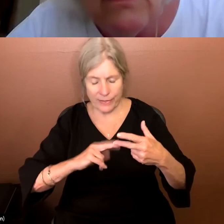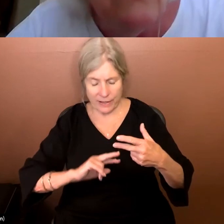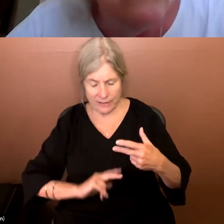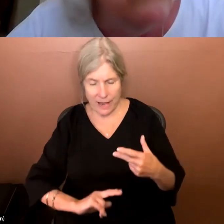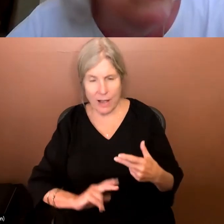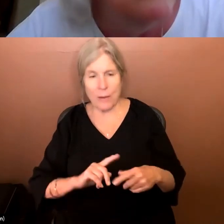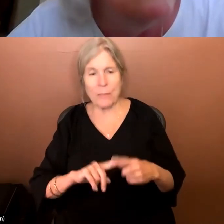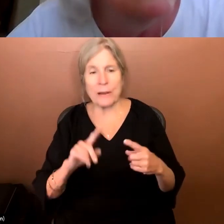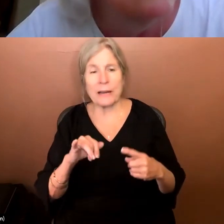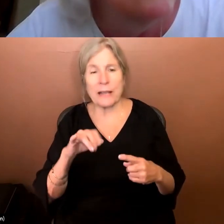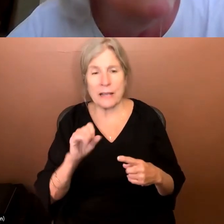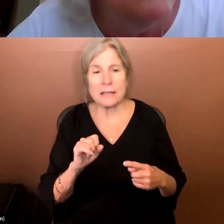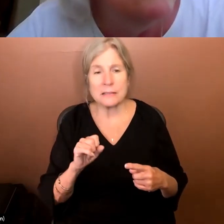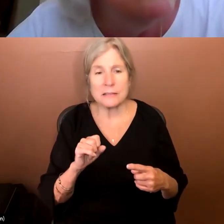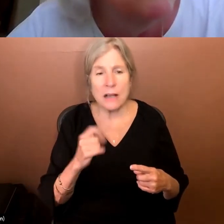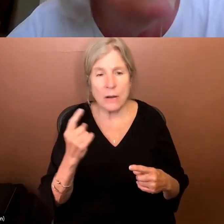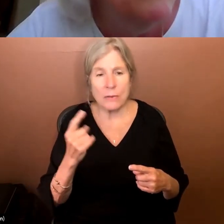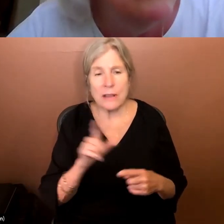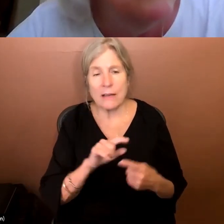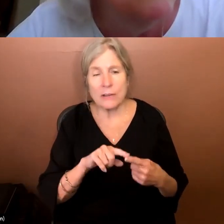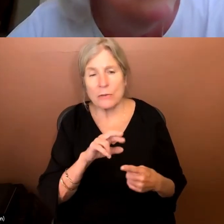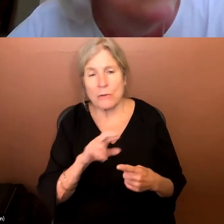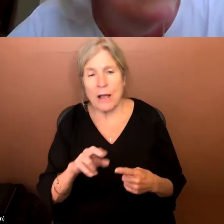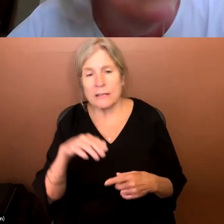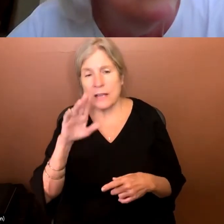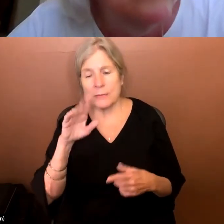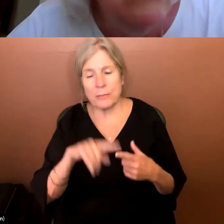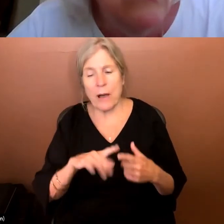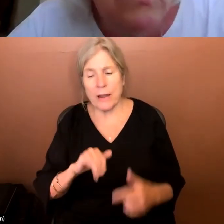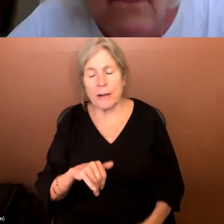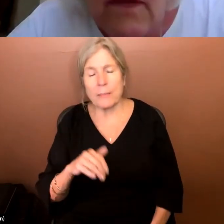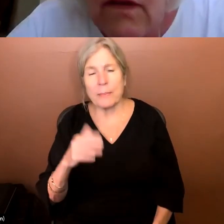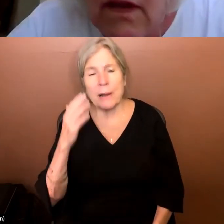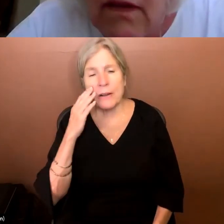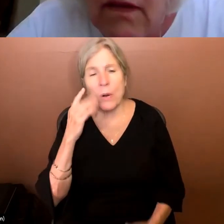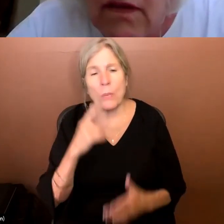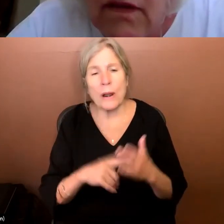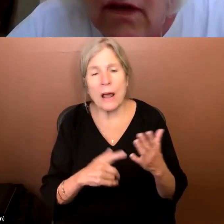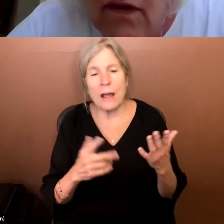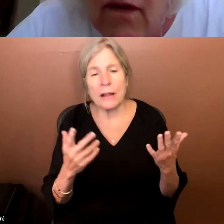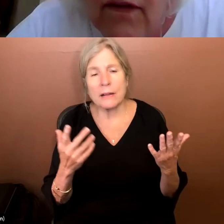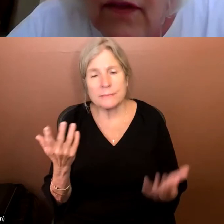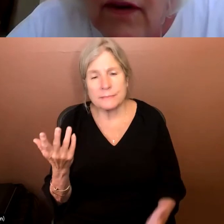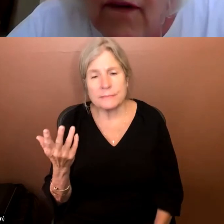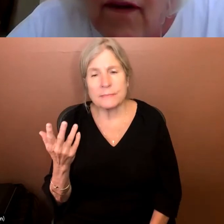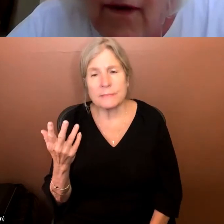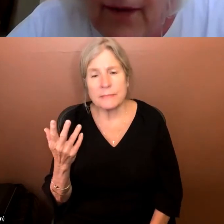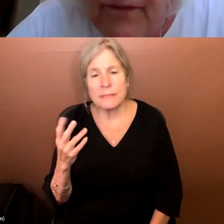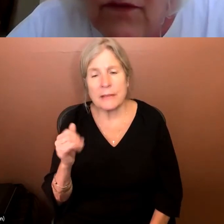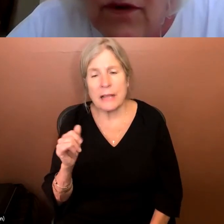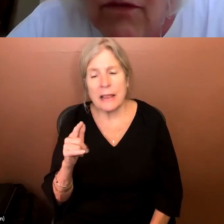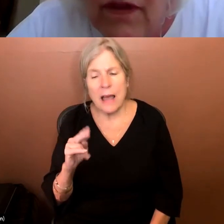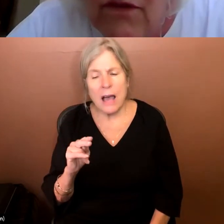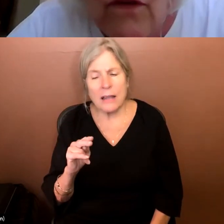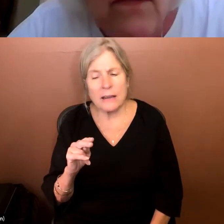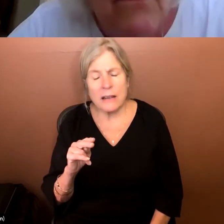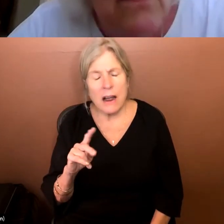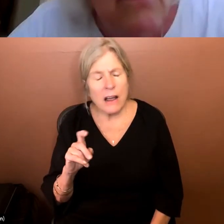It is left to right, top to bottom. Ilan, are there sort of issues of